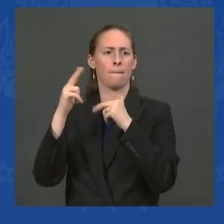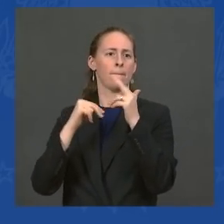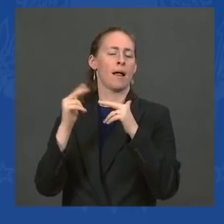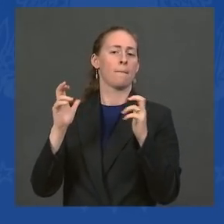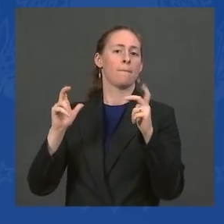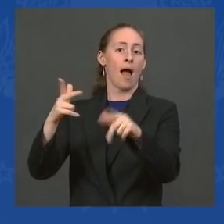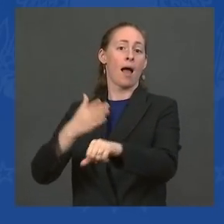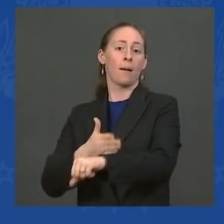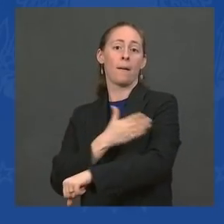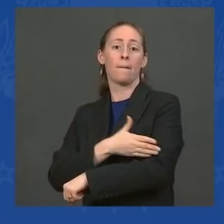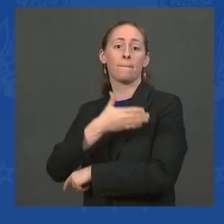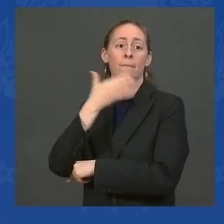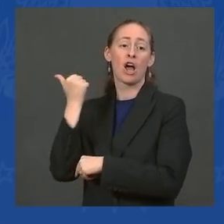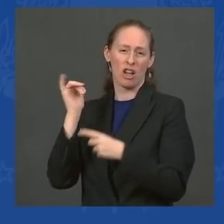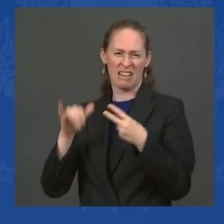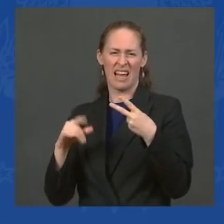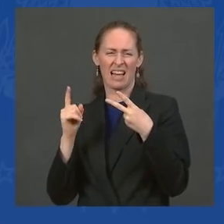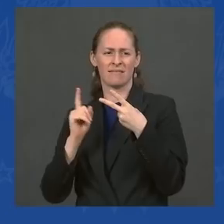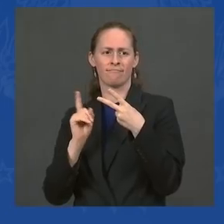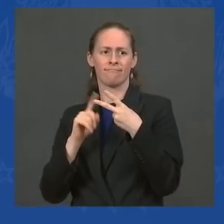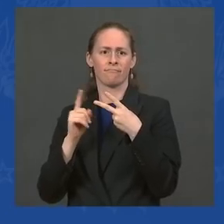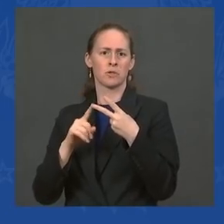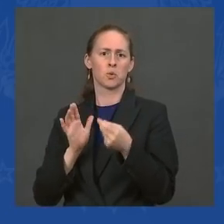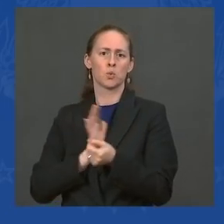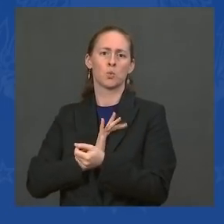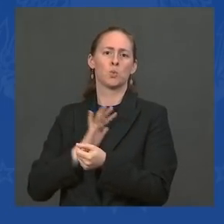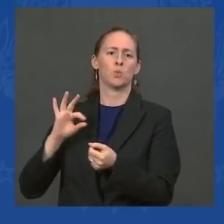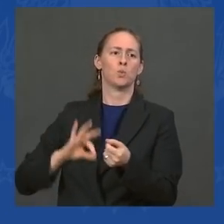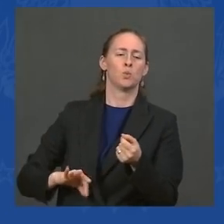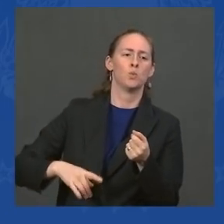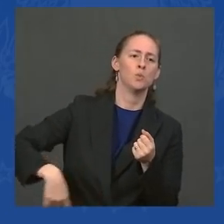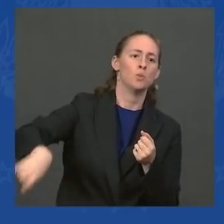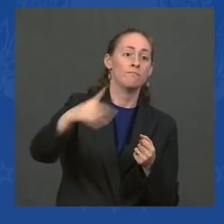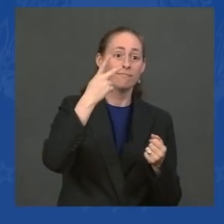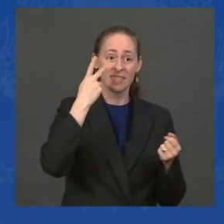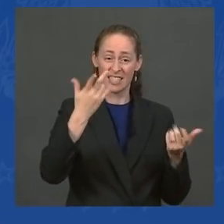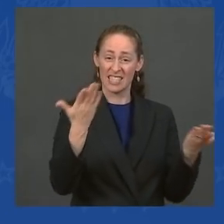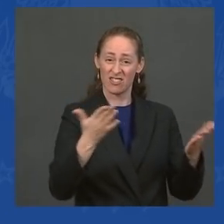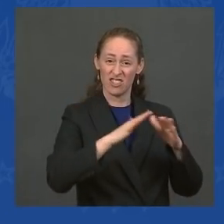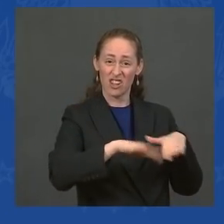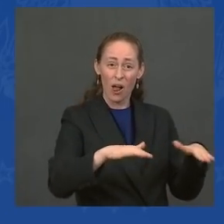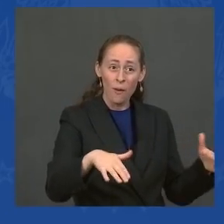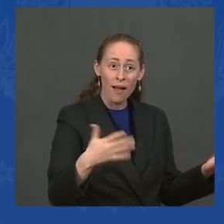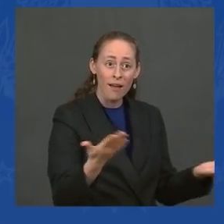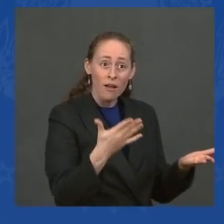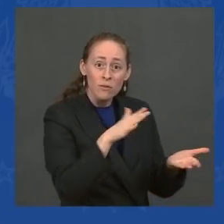Seeing children and educators here at this center is a perfect reminder of what our families need for --